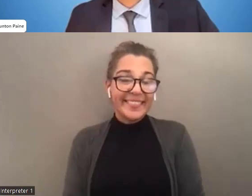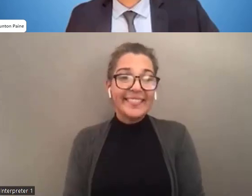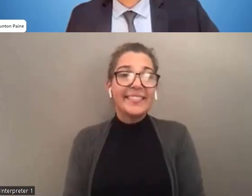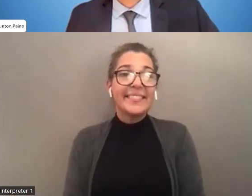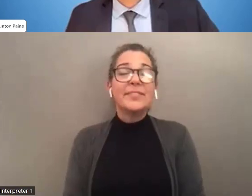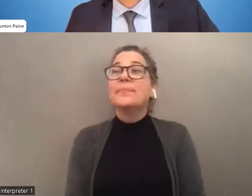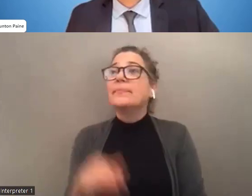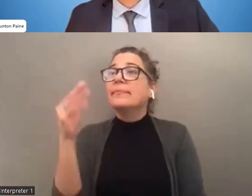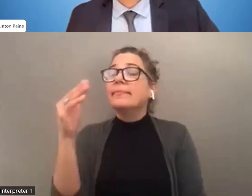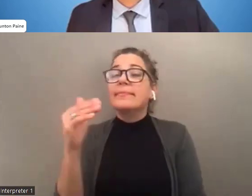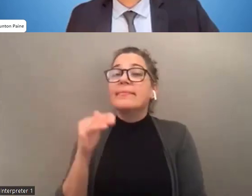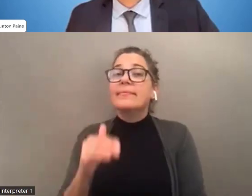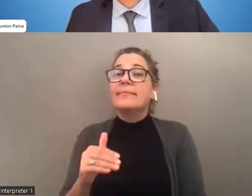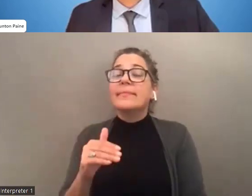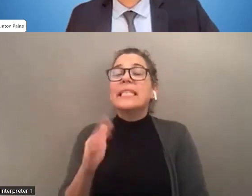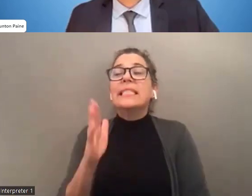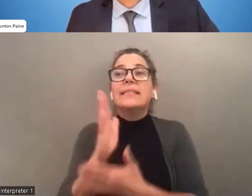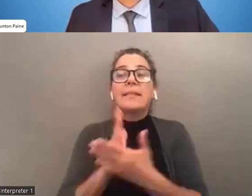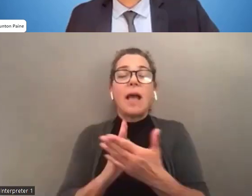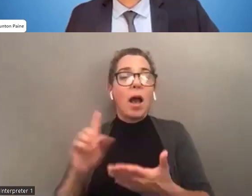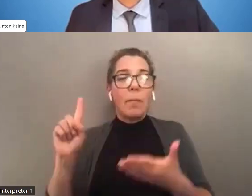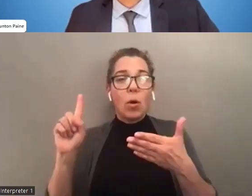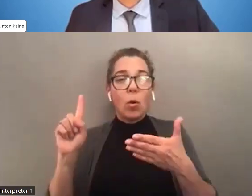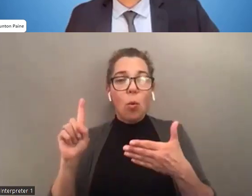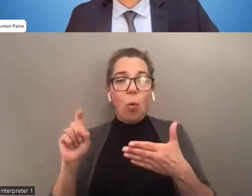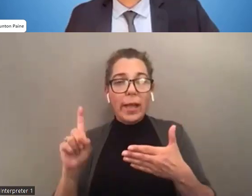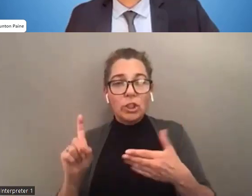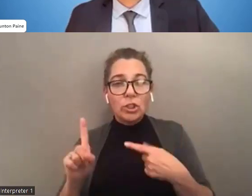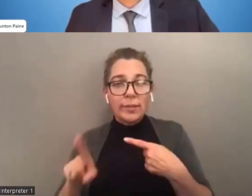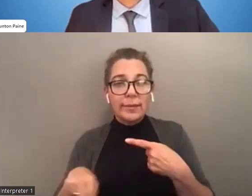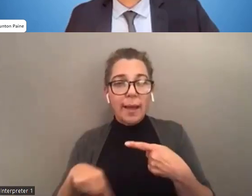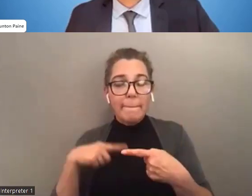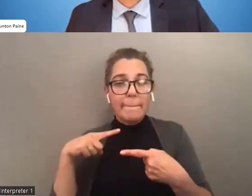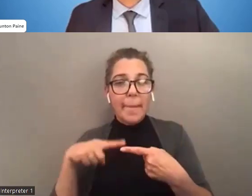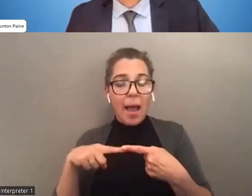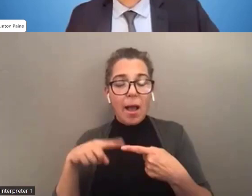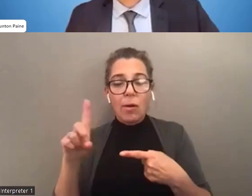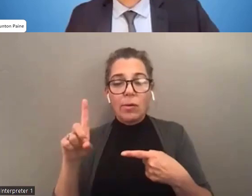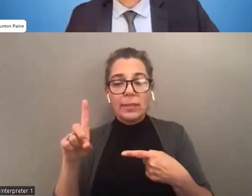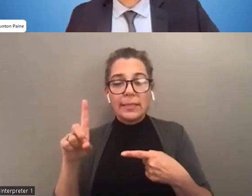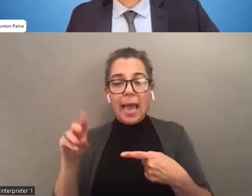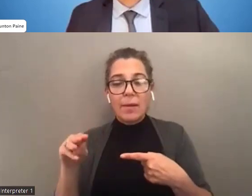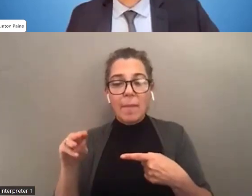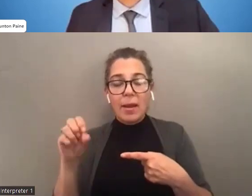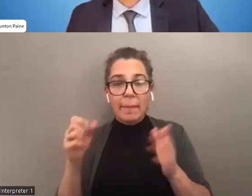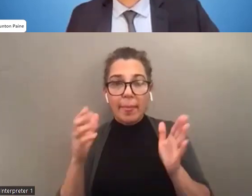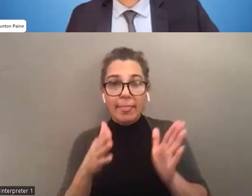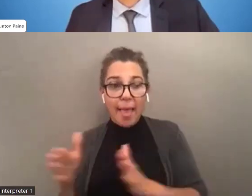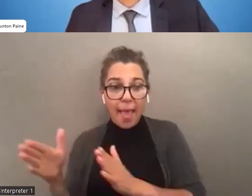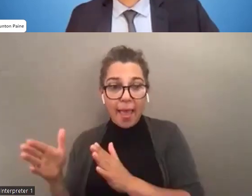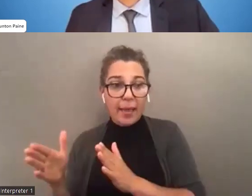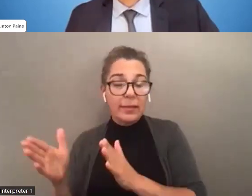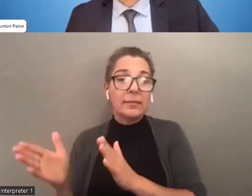we have received some questions about data management and sharing plans, and the format of them.